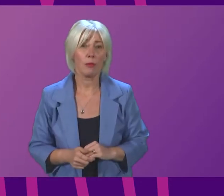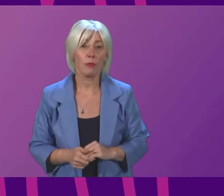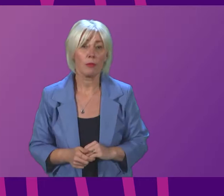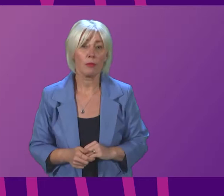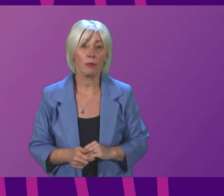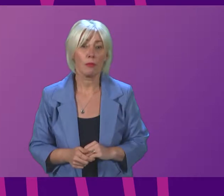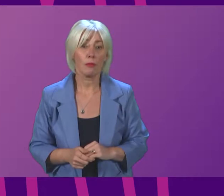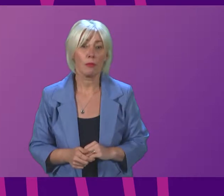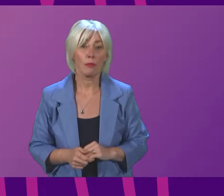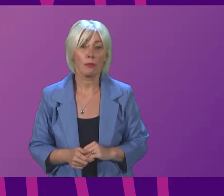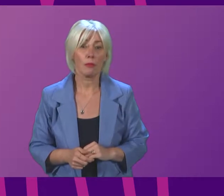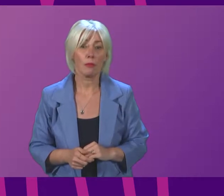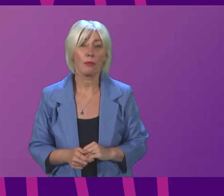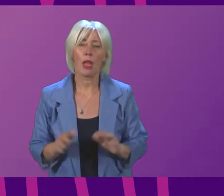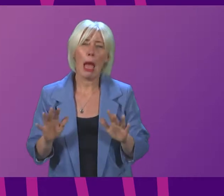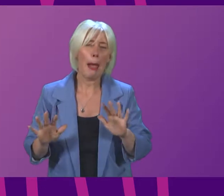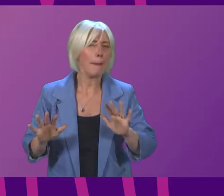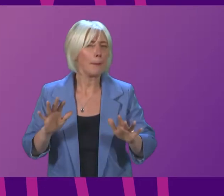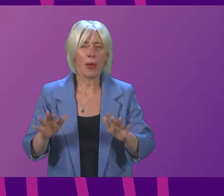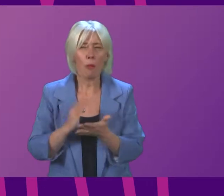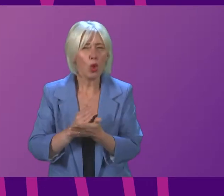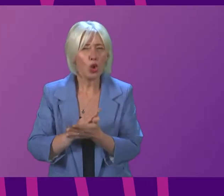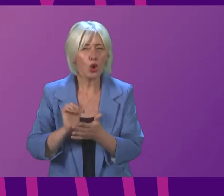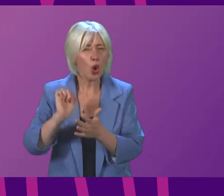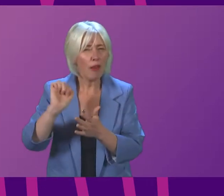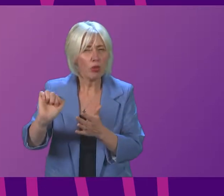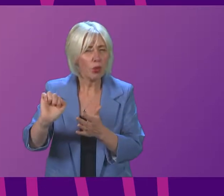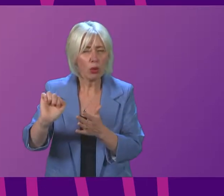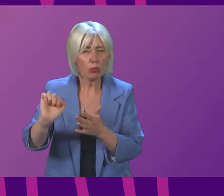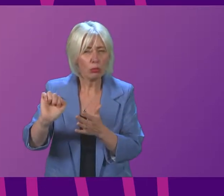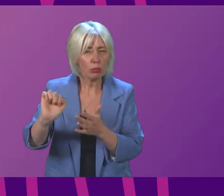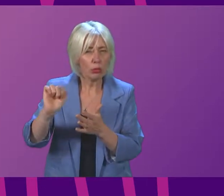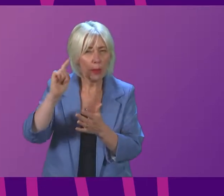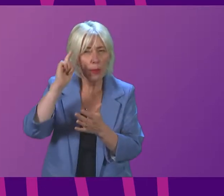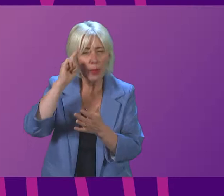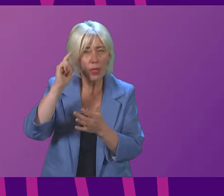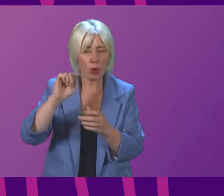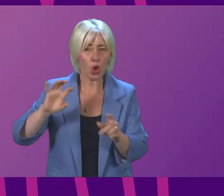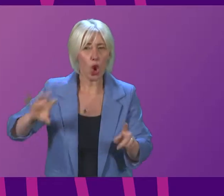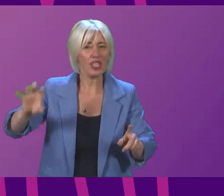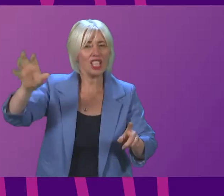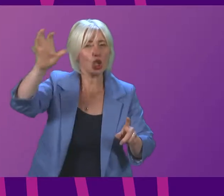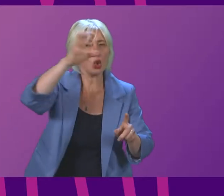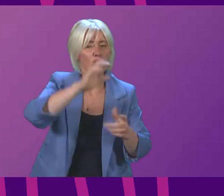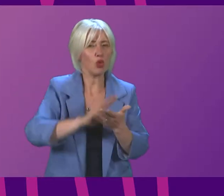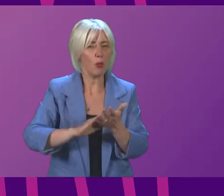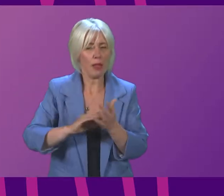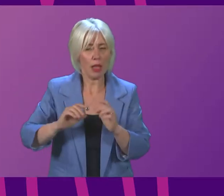I am not sure whether Mr McMillan is using the term “constituency” in a parliamentary sense